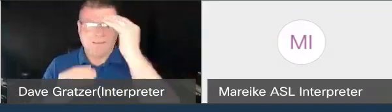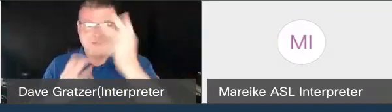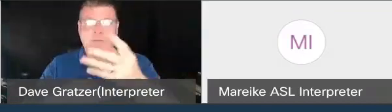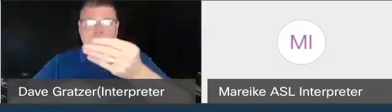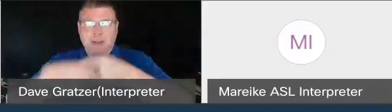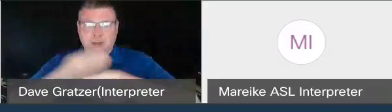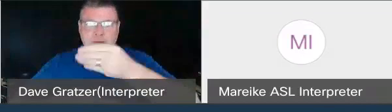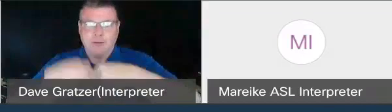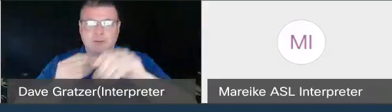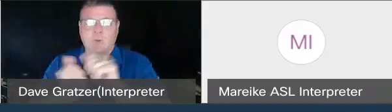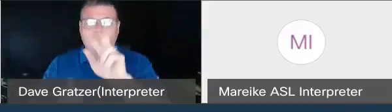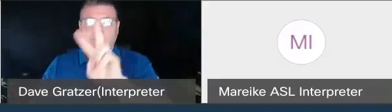with 211 San Diego.